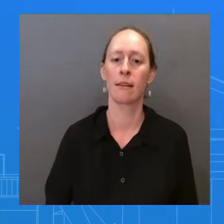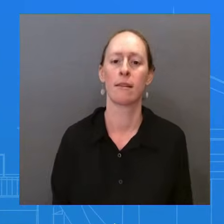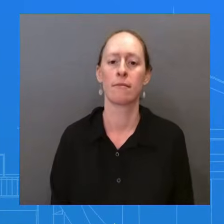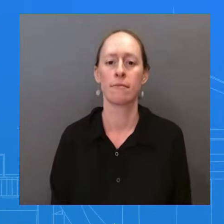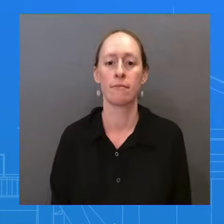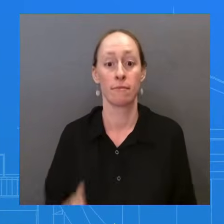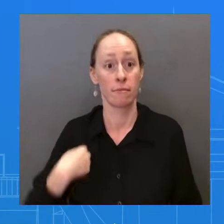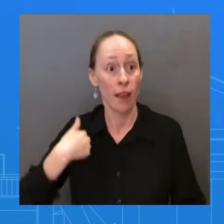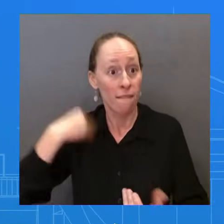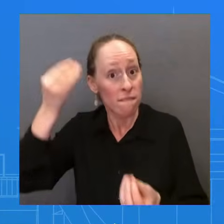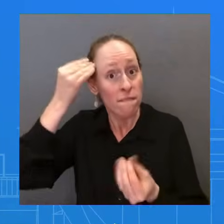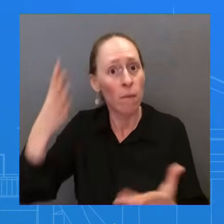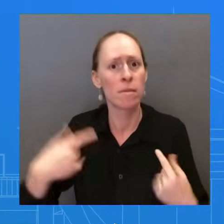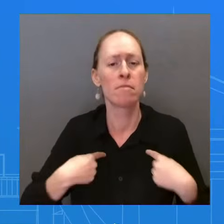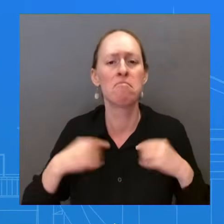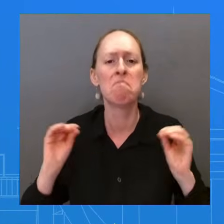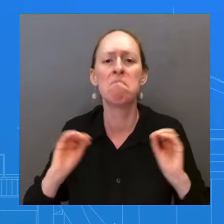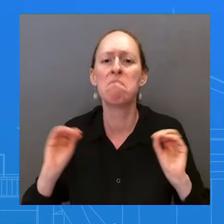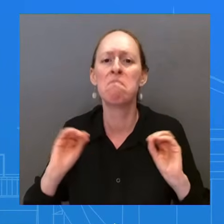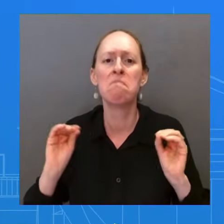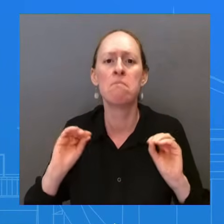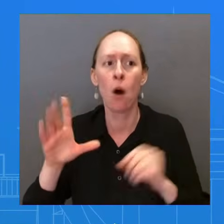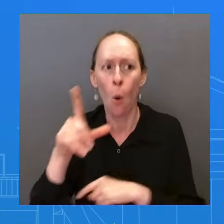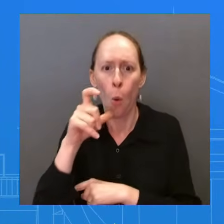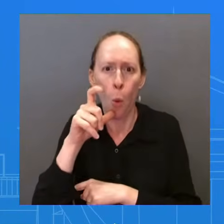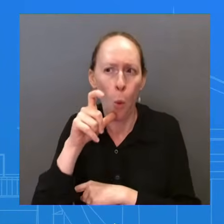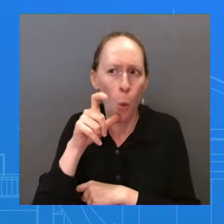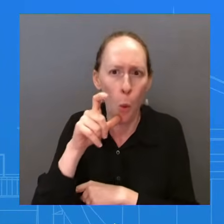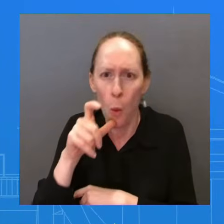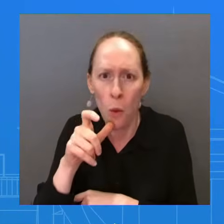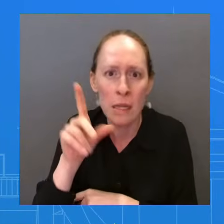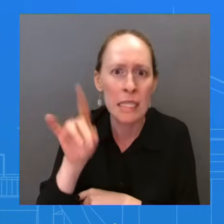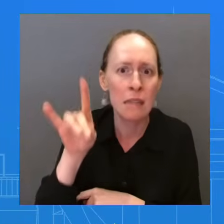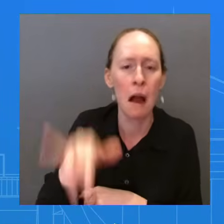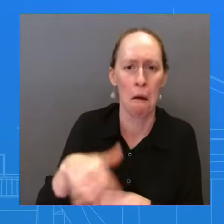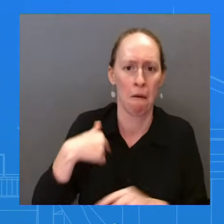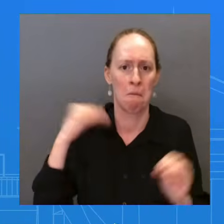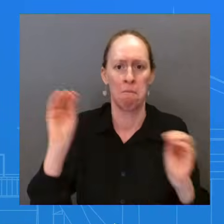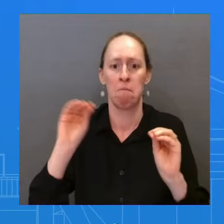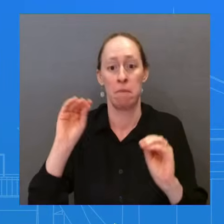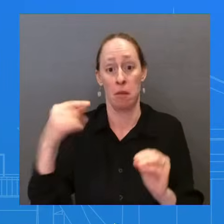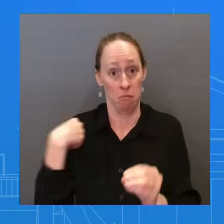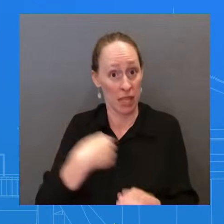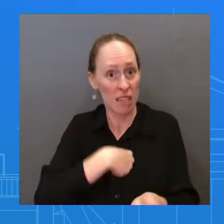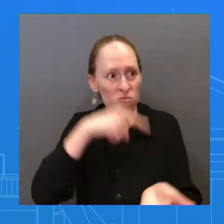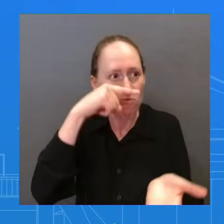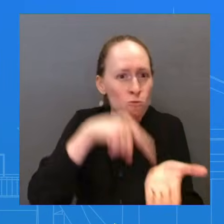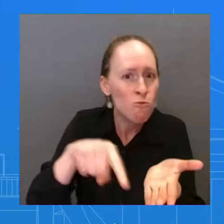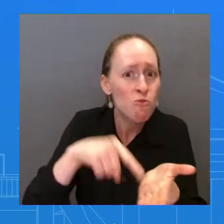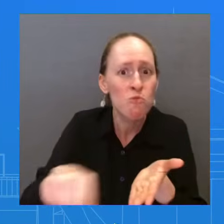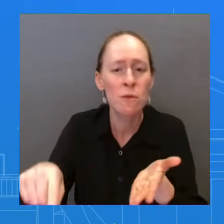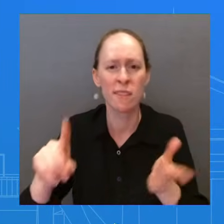and it's not like we're going to go out and investigate this. You know, it's not -- that wouldn't be appropriate for us to do.